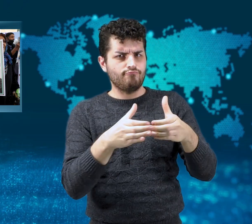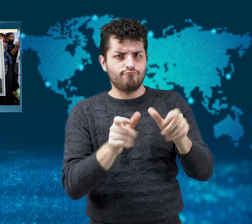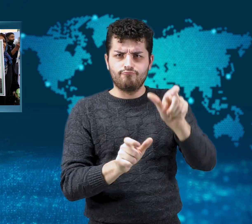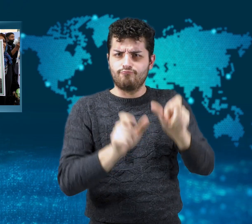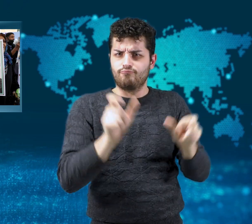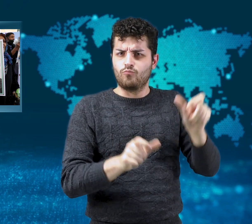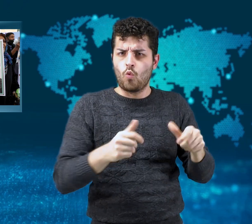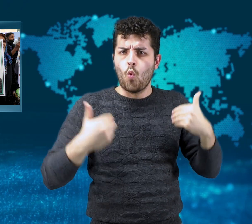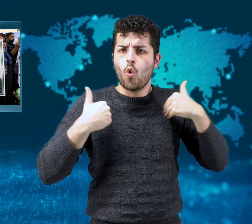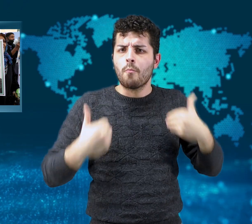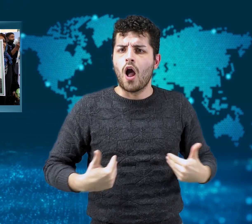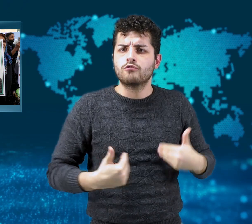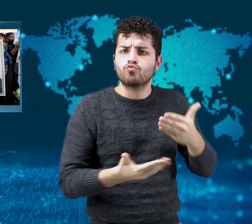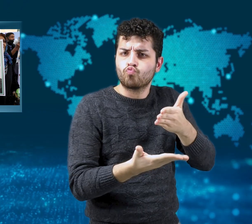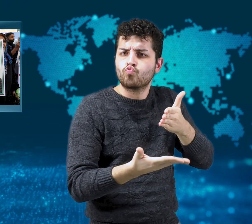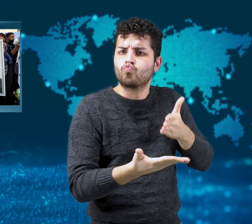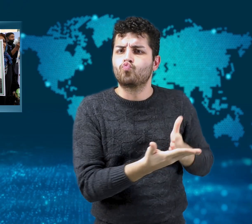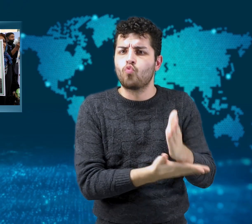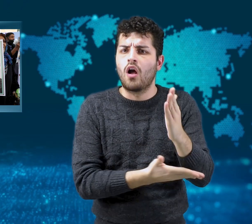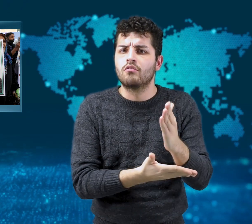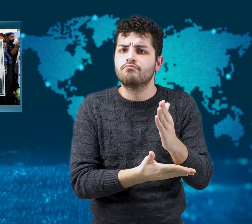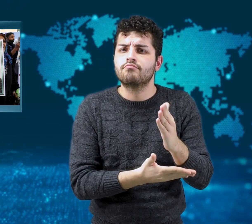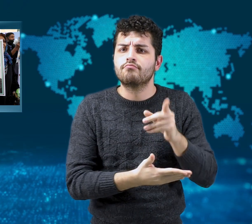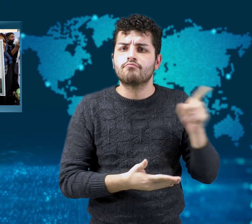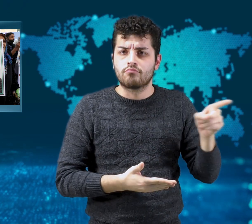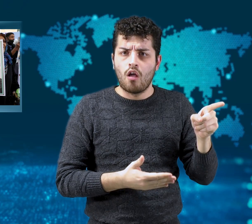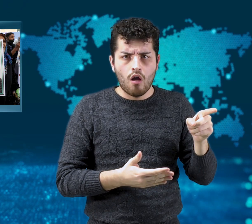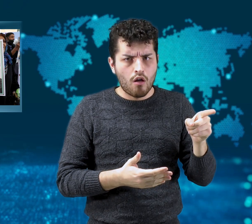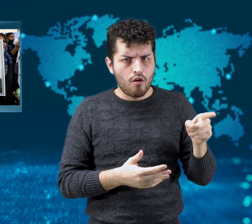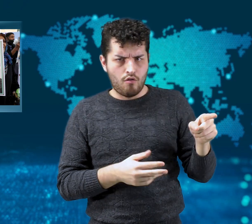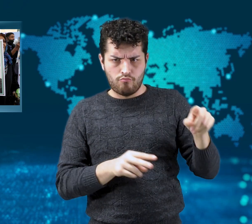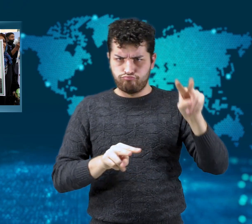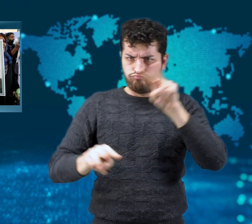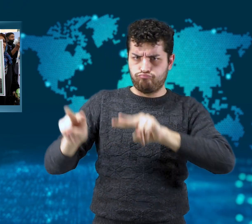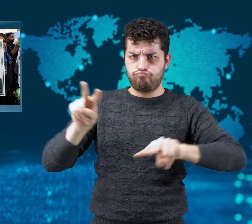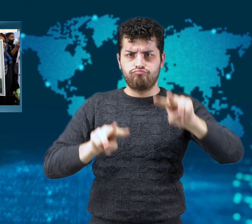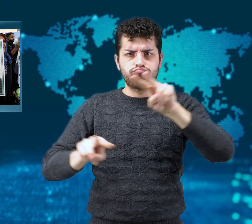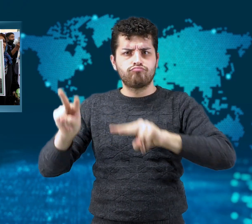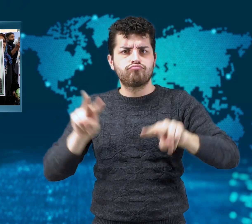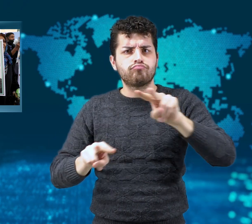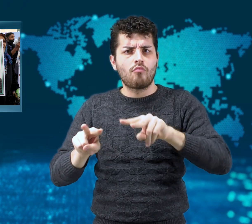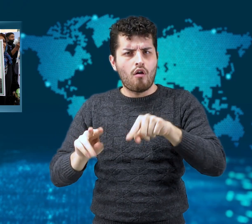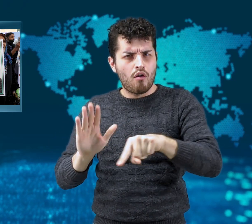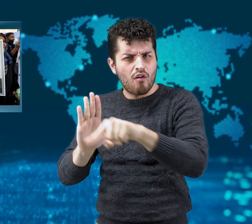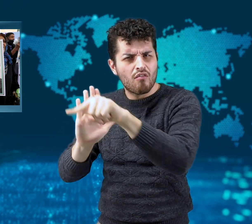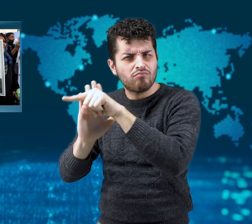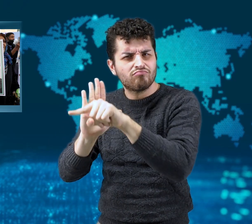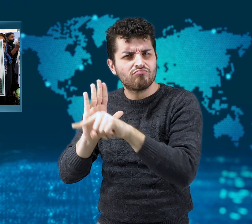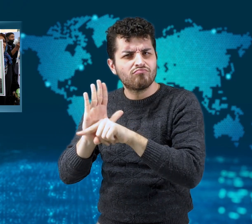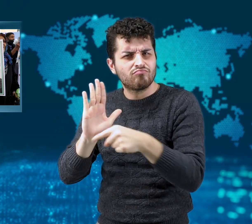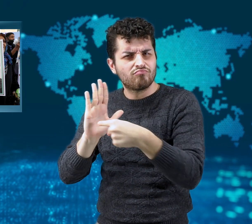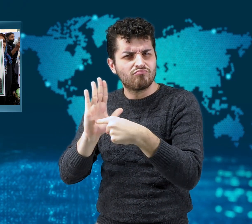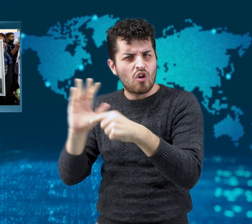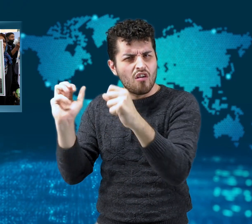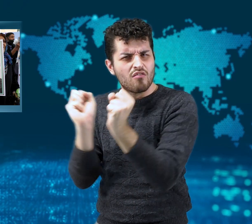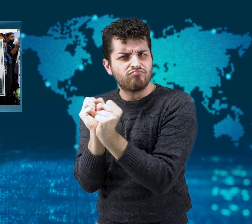Human rights groups have criticized the detention orders,